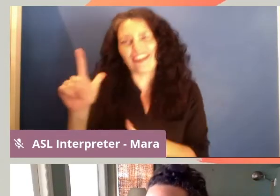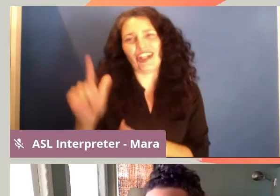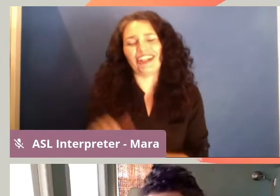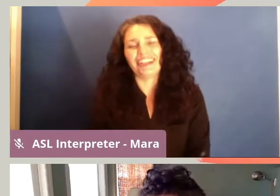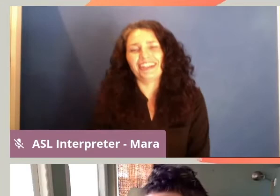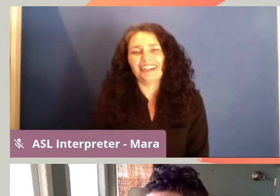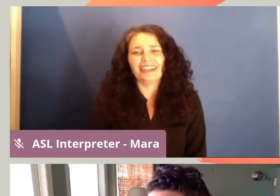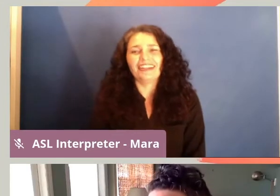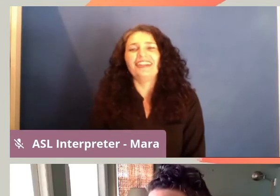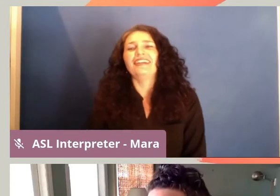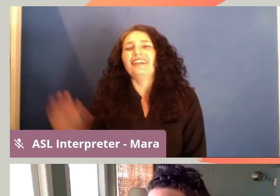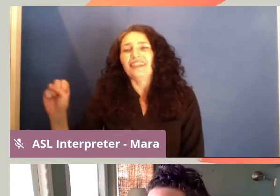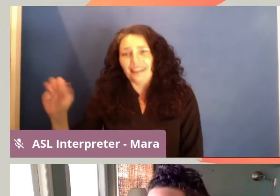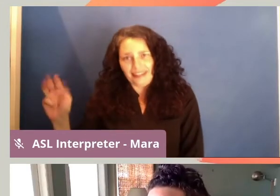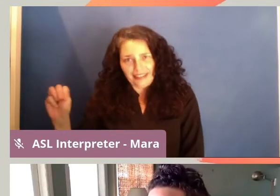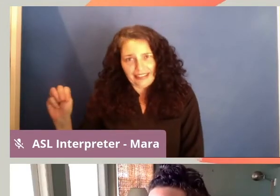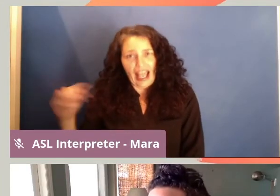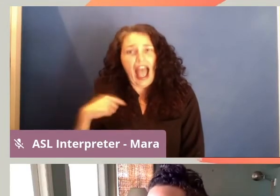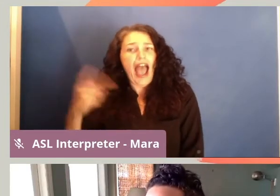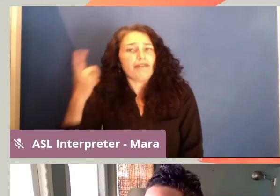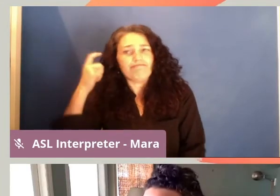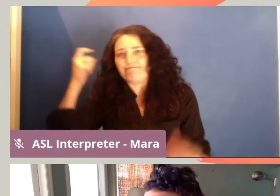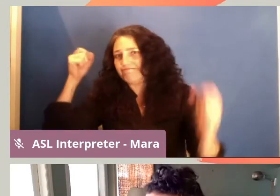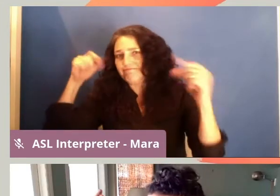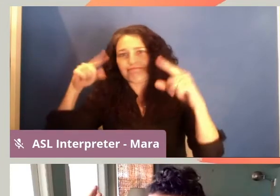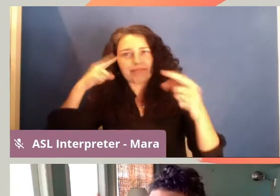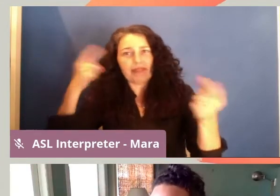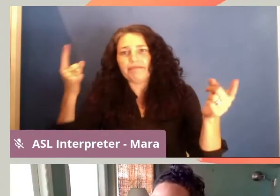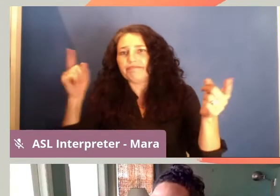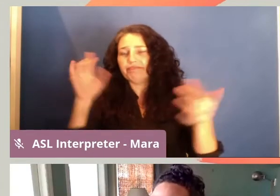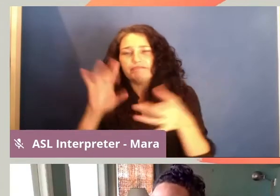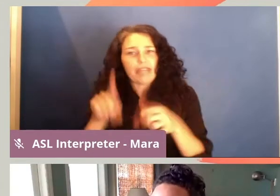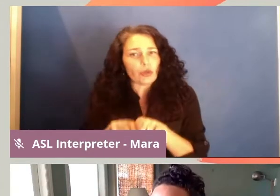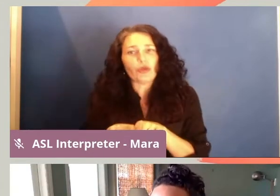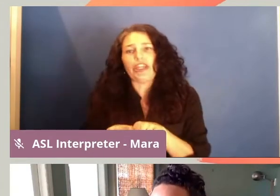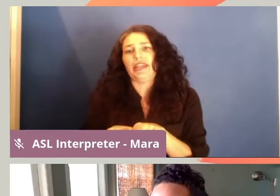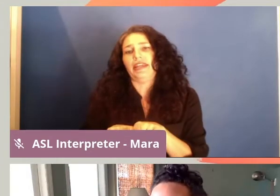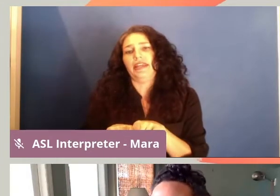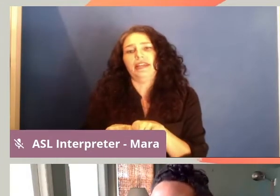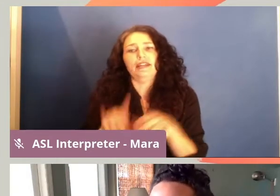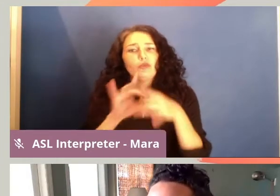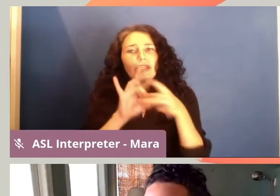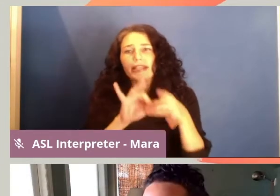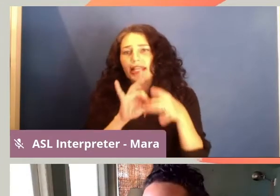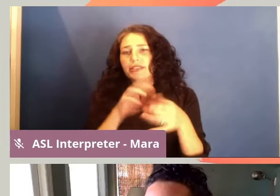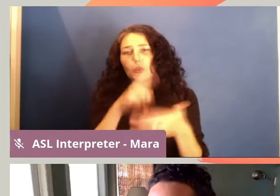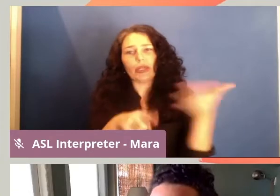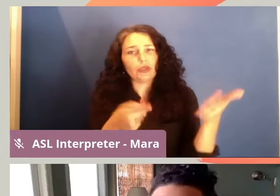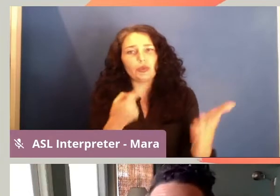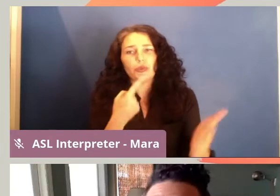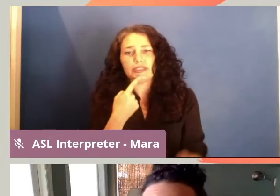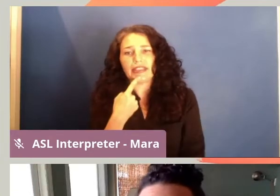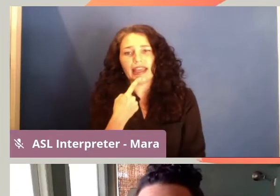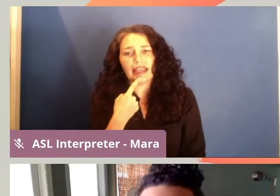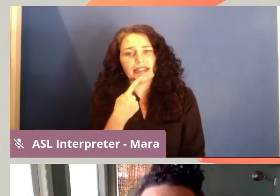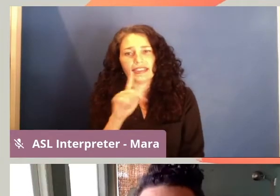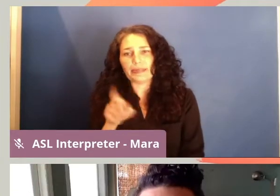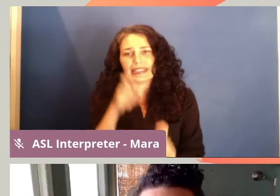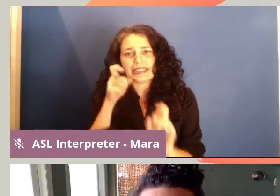I absolutely relate to that. And I am thinking just about how we bring that to like specifically to documentary filmmakers,